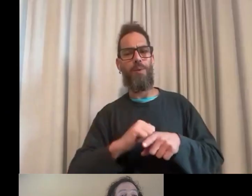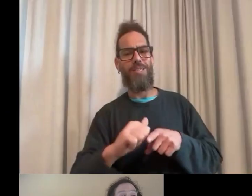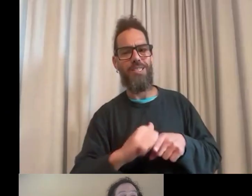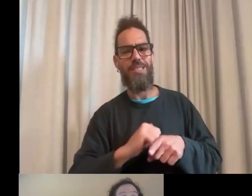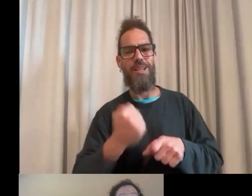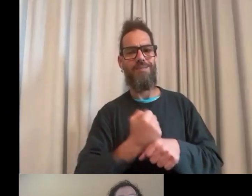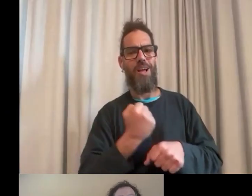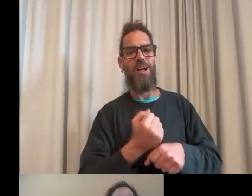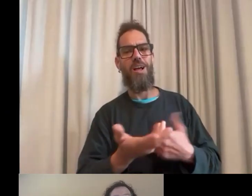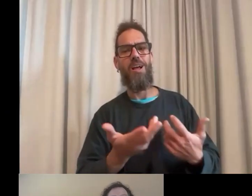do you recommend for training?